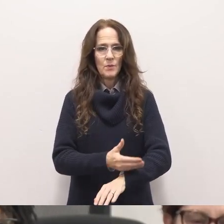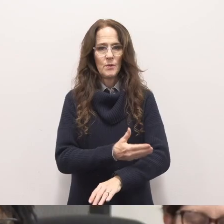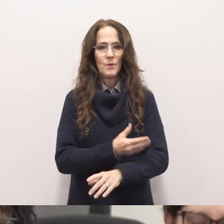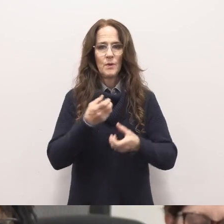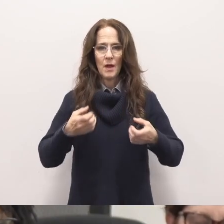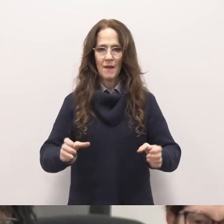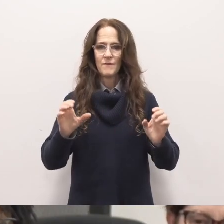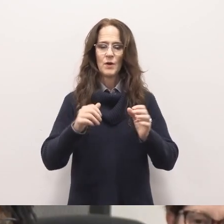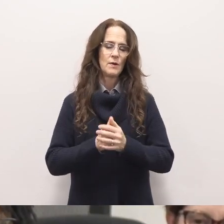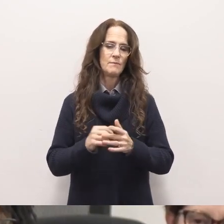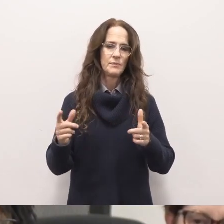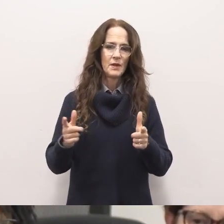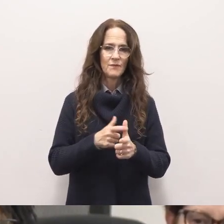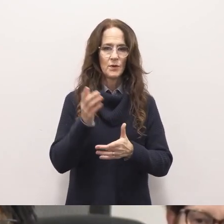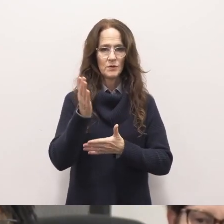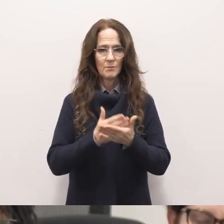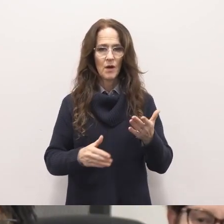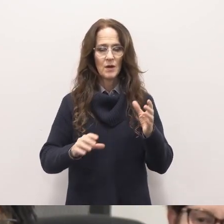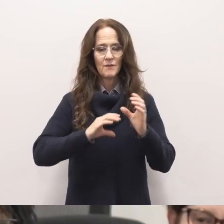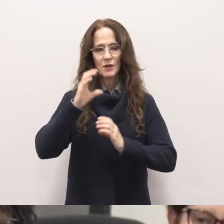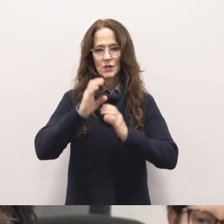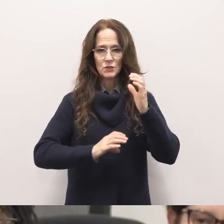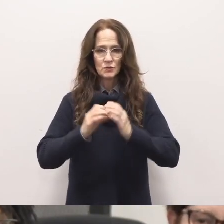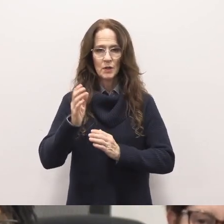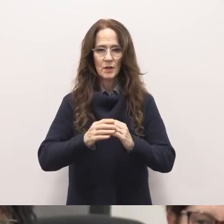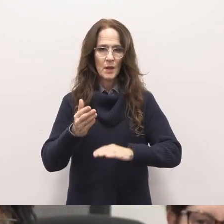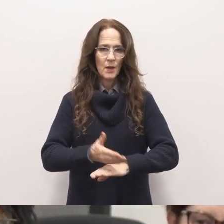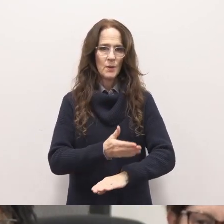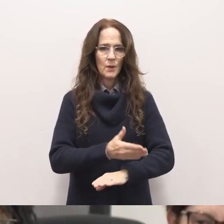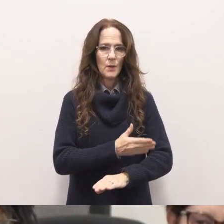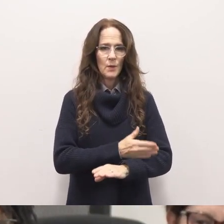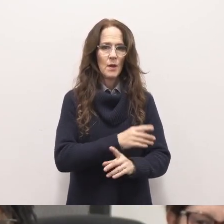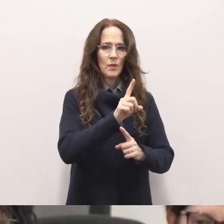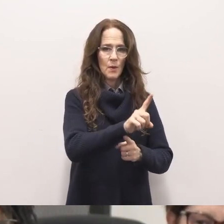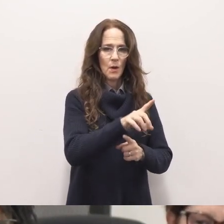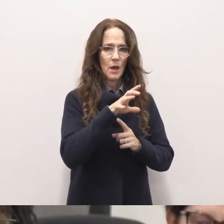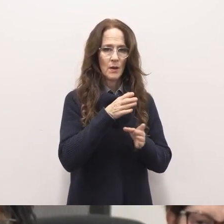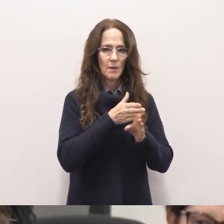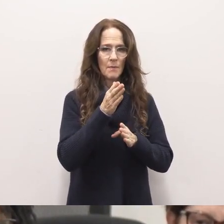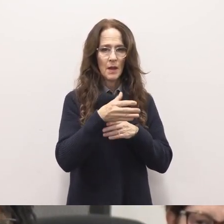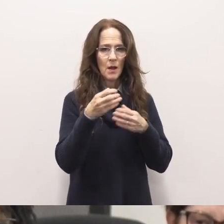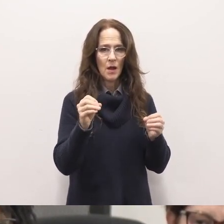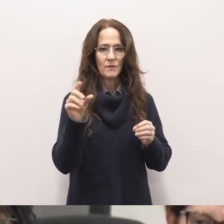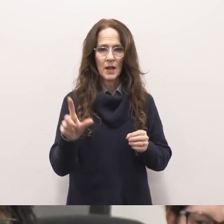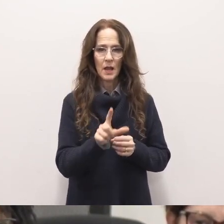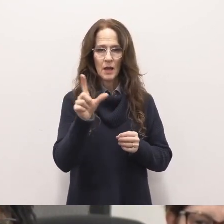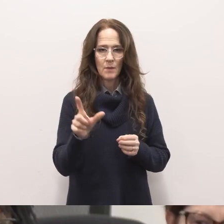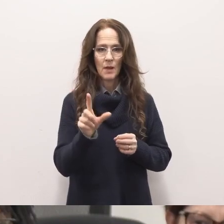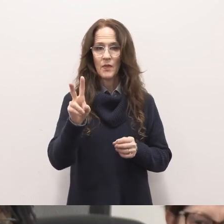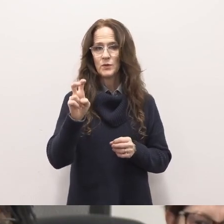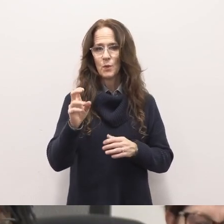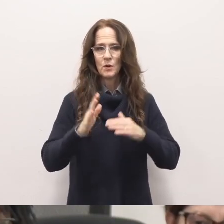The first phase of construction includes upgrades to the 100 main office and library, and also the 200 buildings,